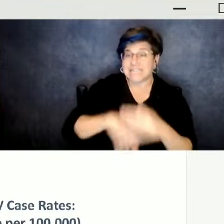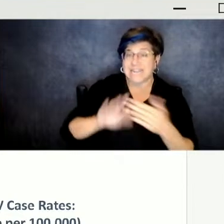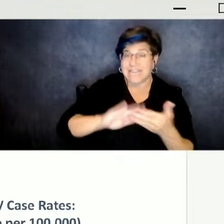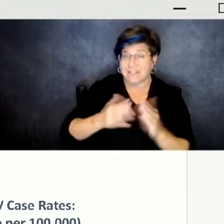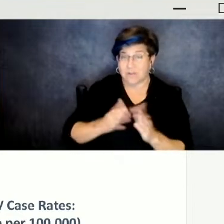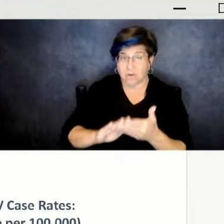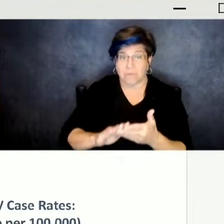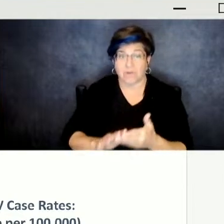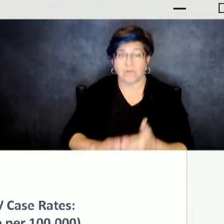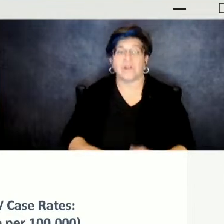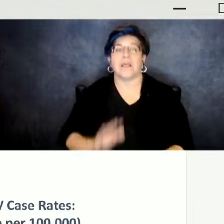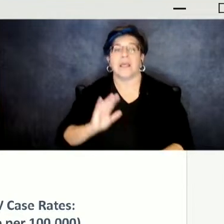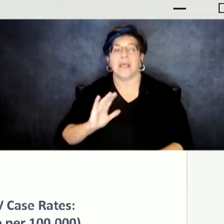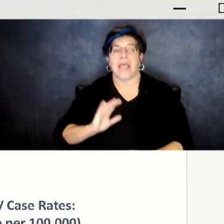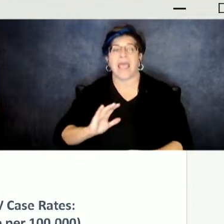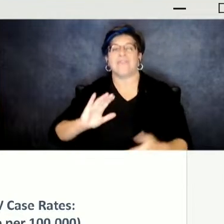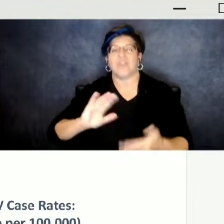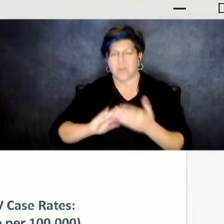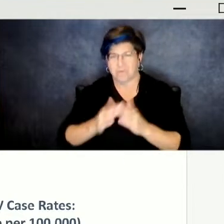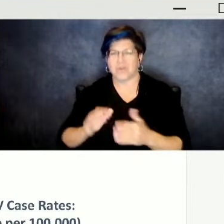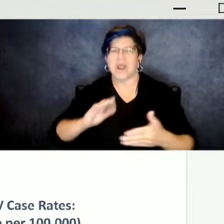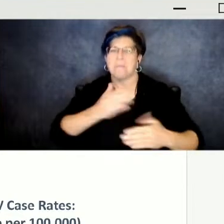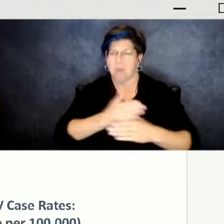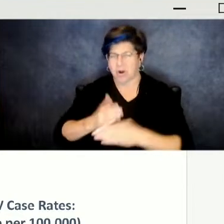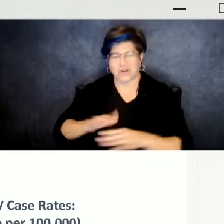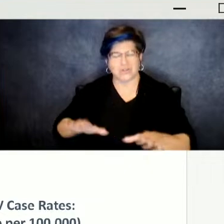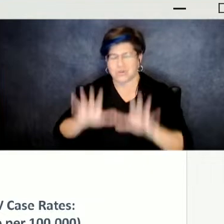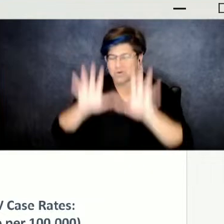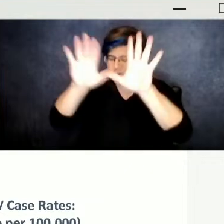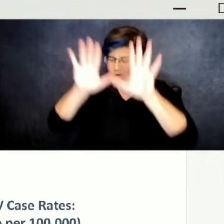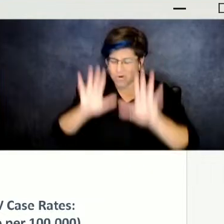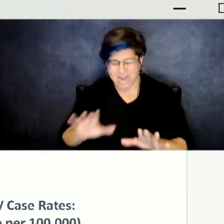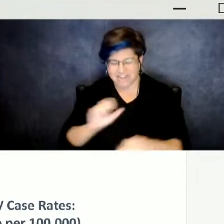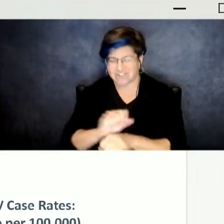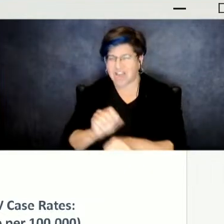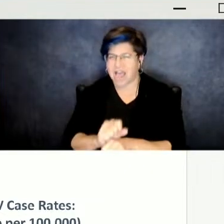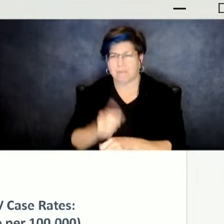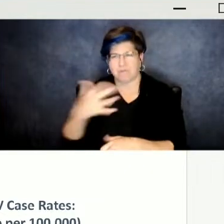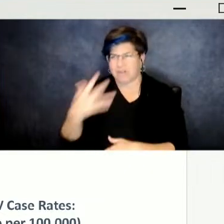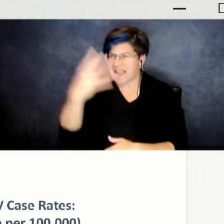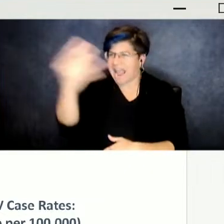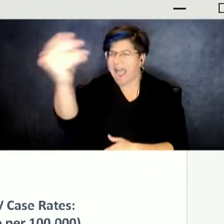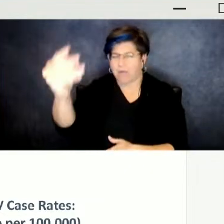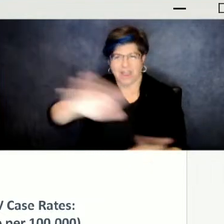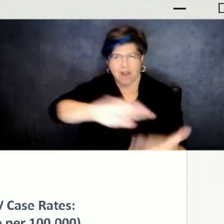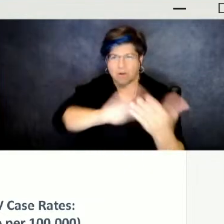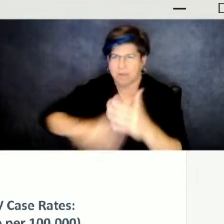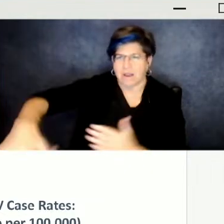TESTING IN THE COMMUNITY WHICH OUR COMMUNITY PARTNERS ARE